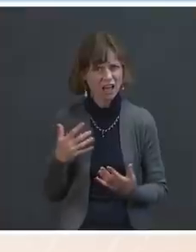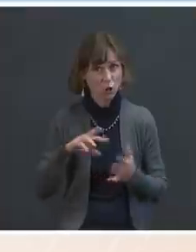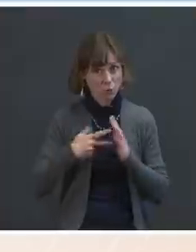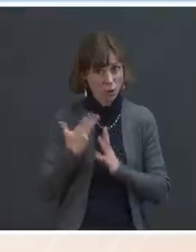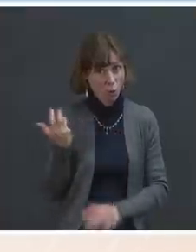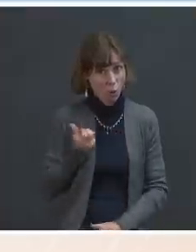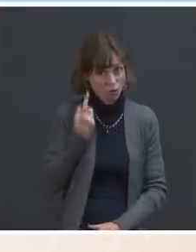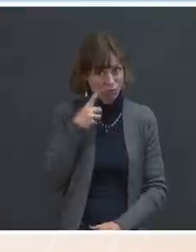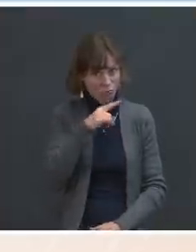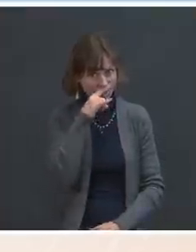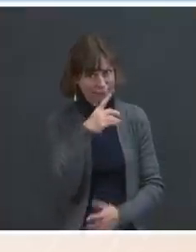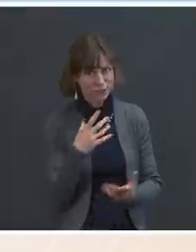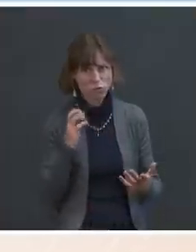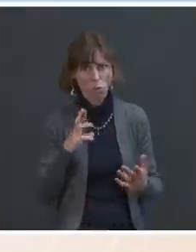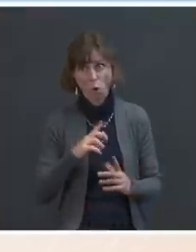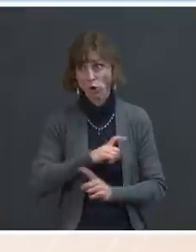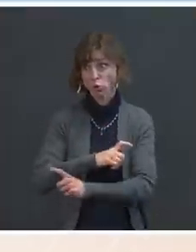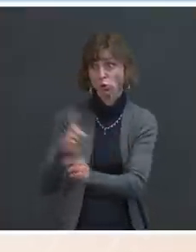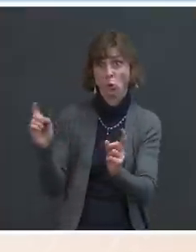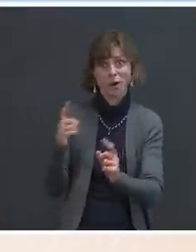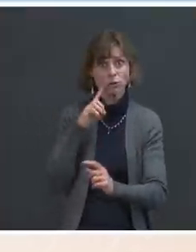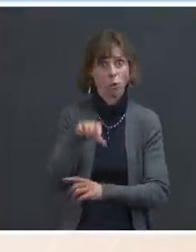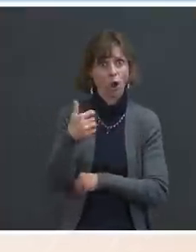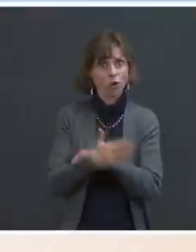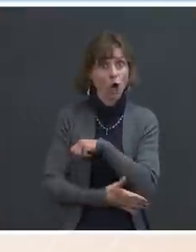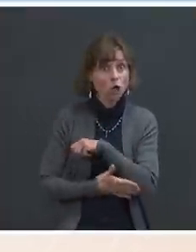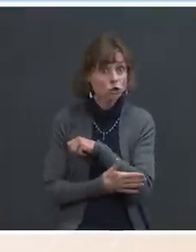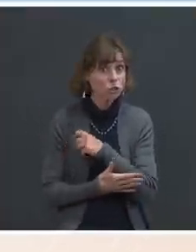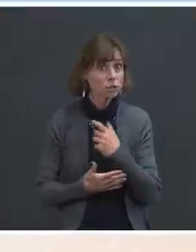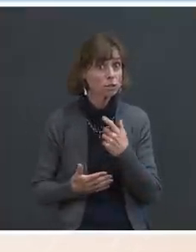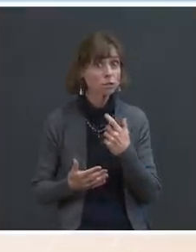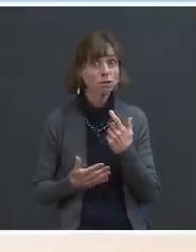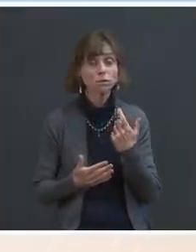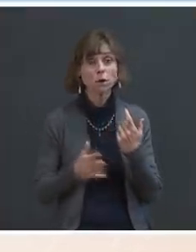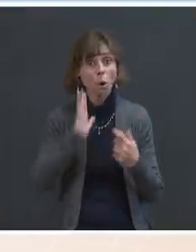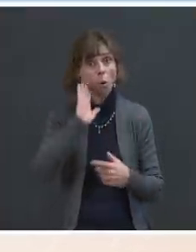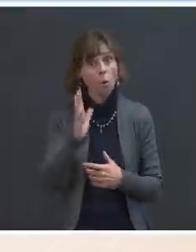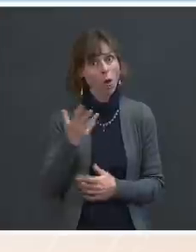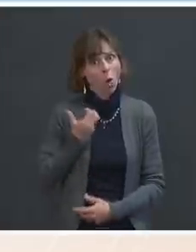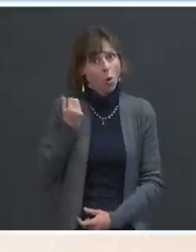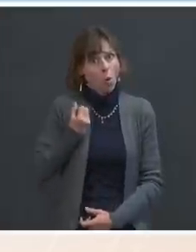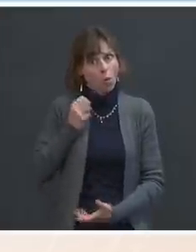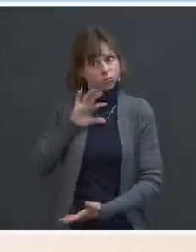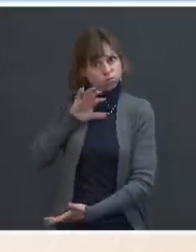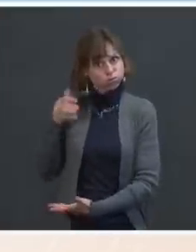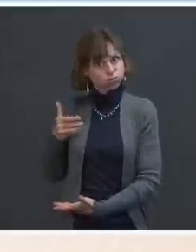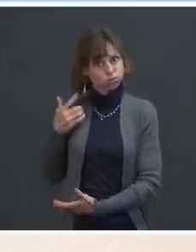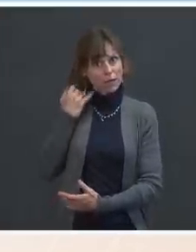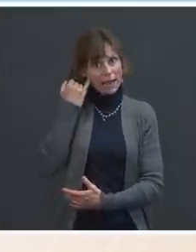Is it to be donated to other countries? Is it to be held in reserve in case people need to get shots again next year?